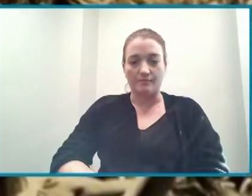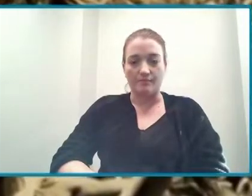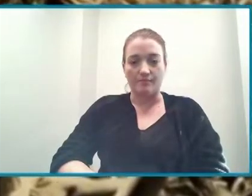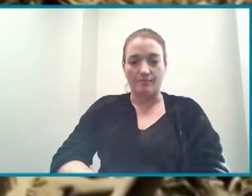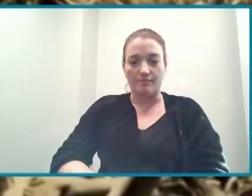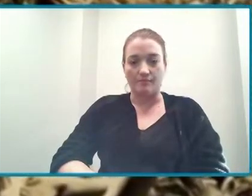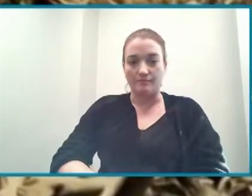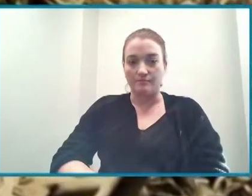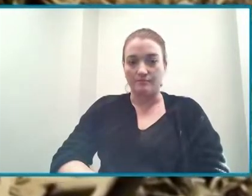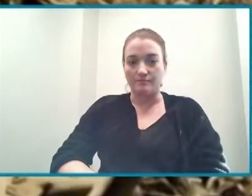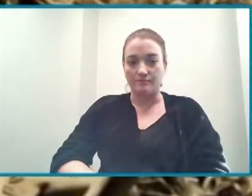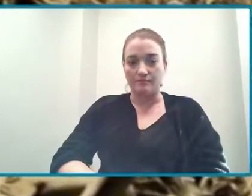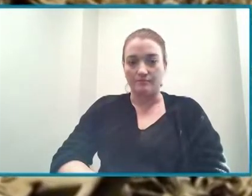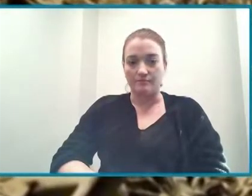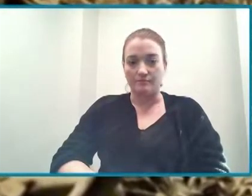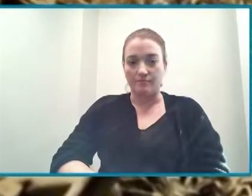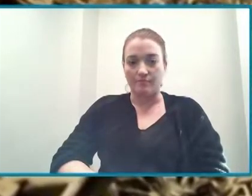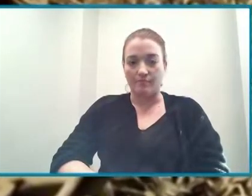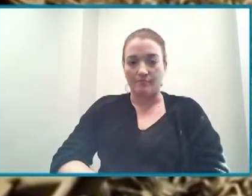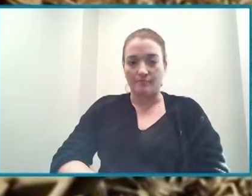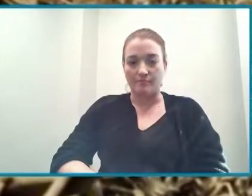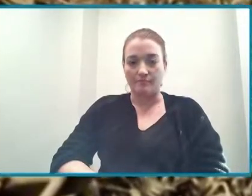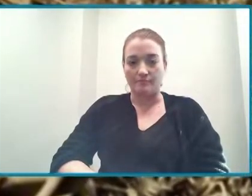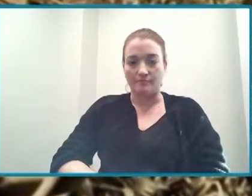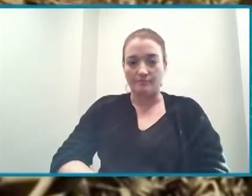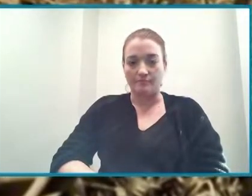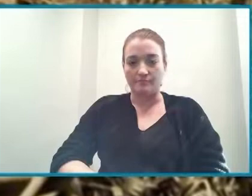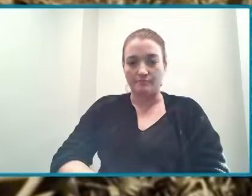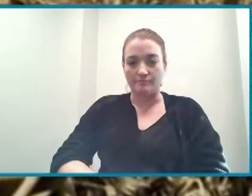practice ... to develop their fighting skills.